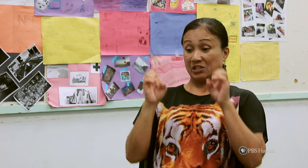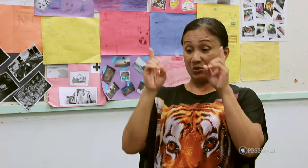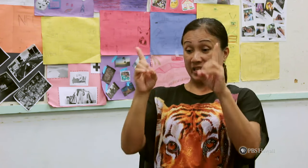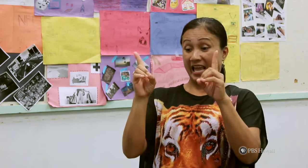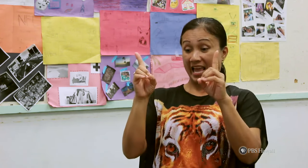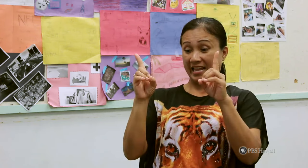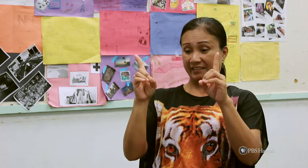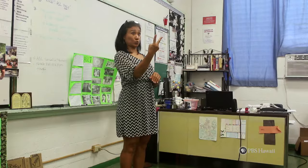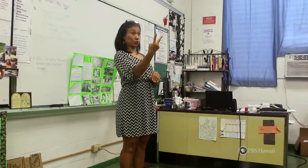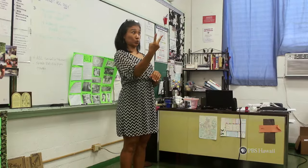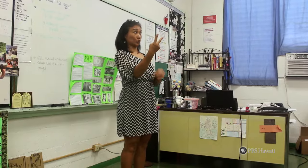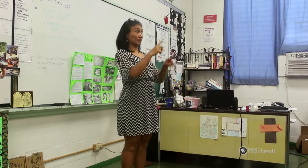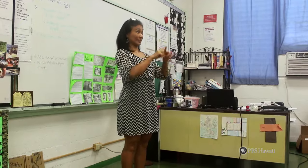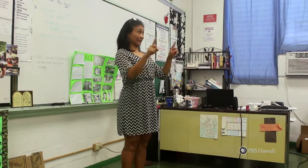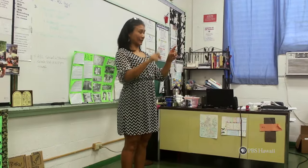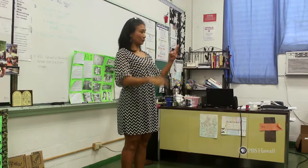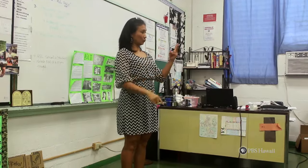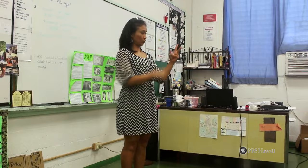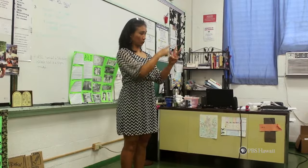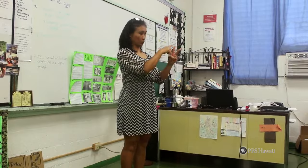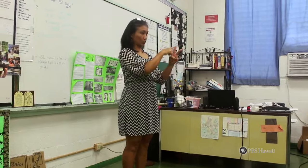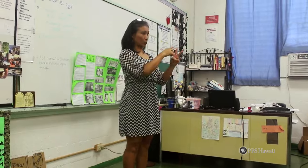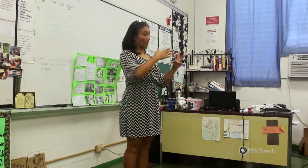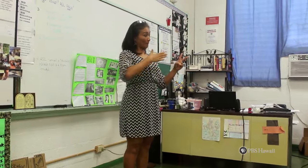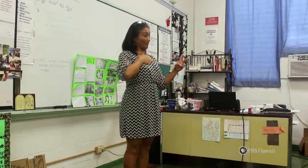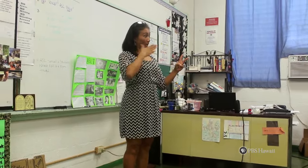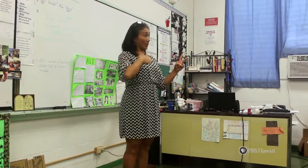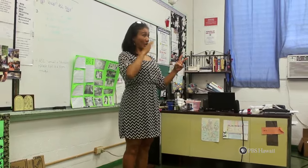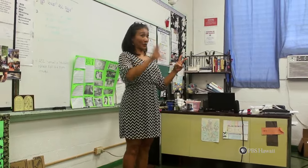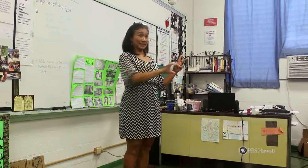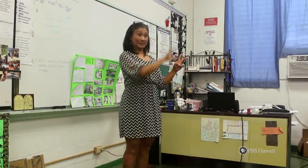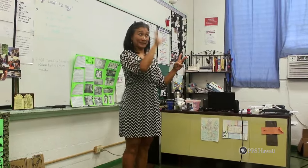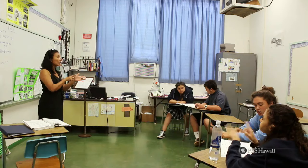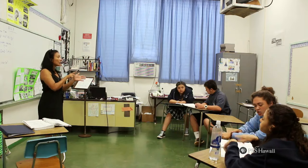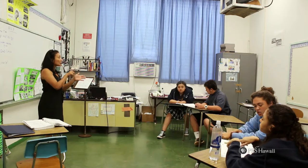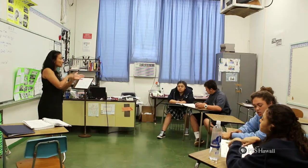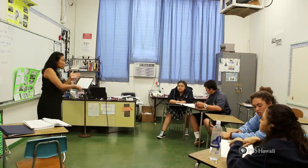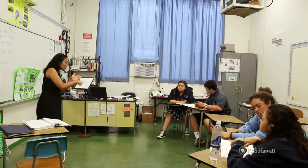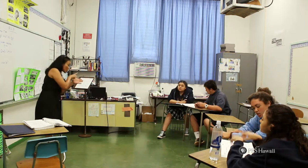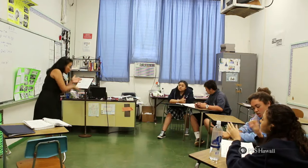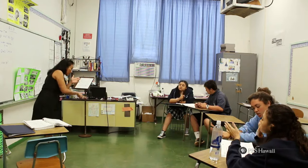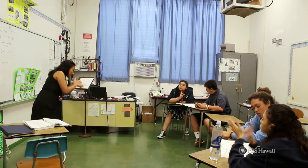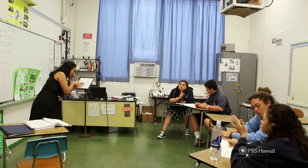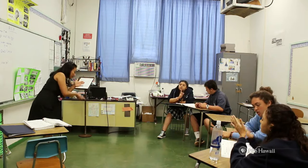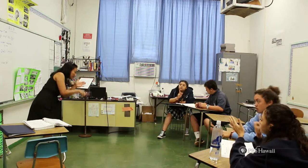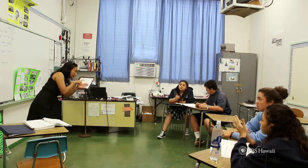through sign language. It can be easily understood through the wonderful use of hands. I truly